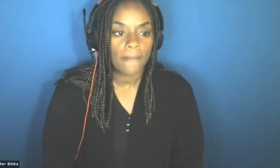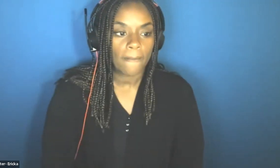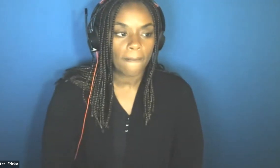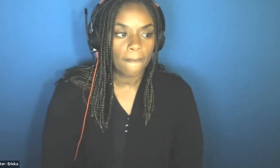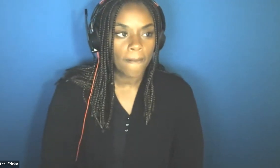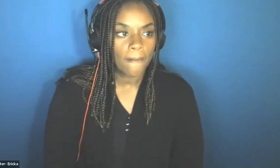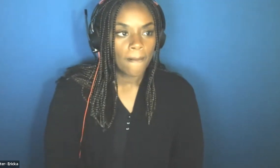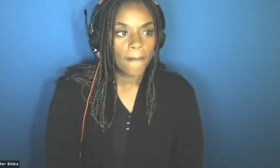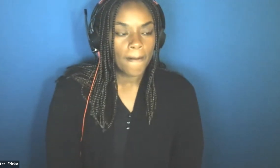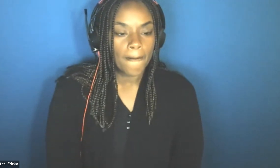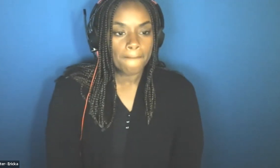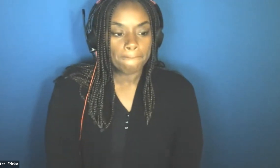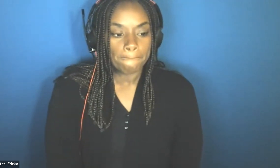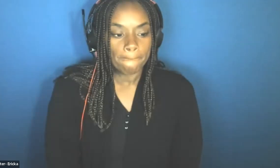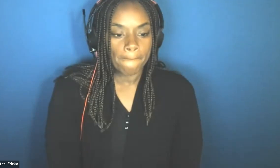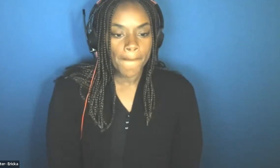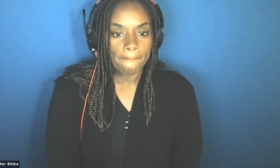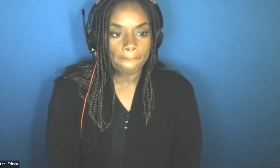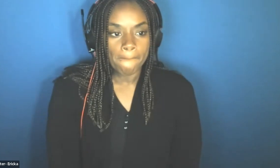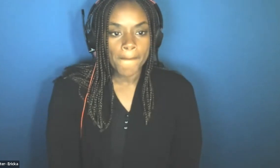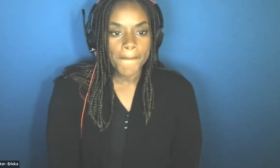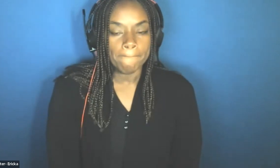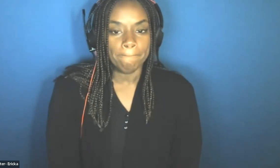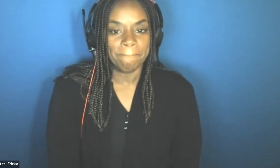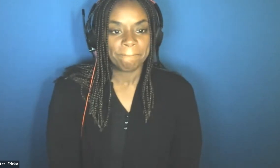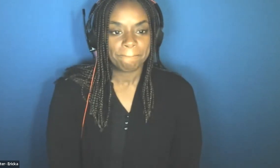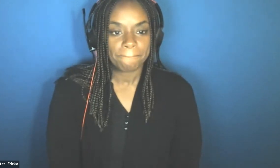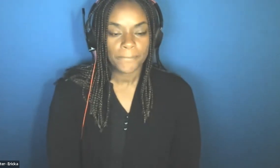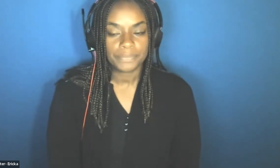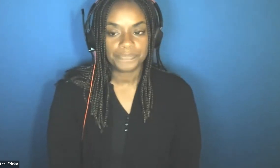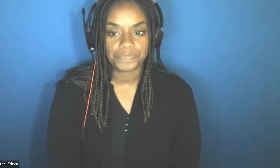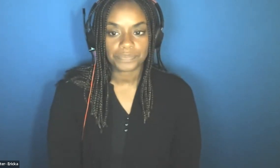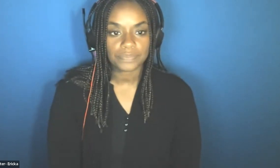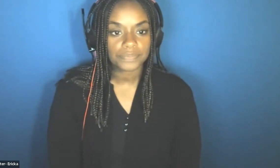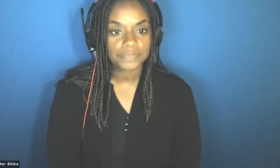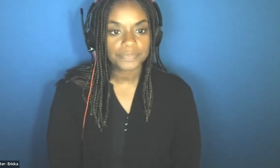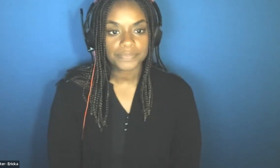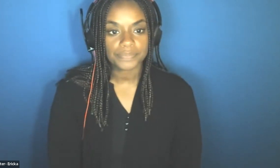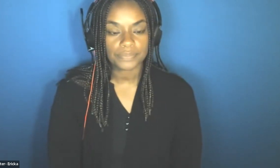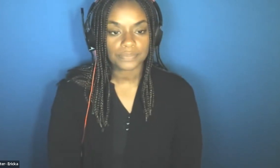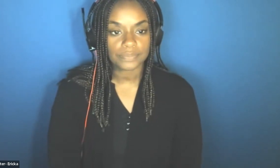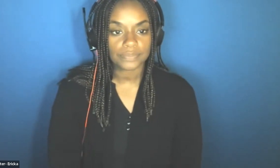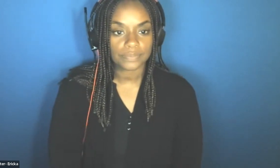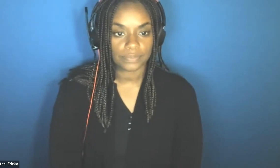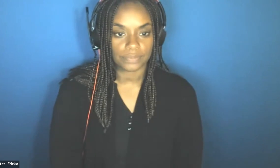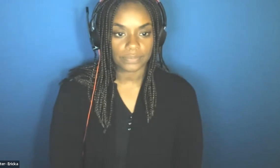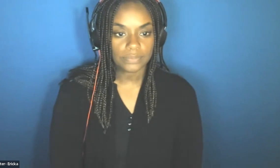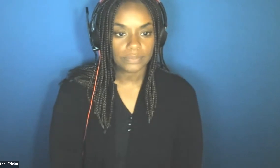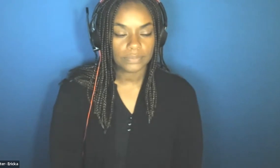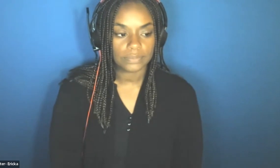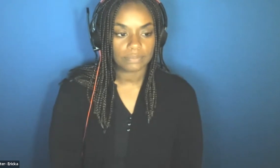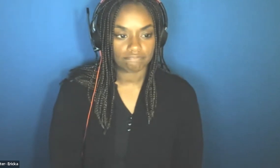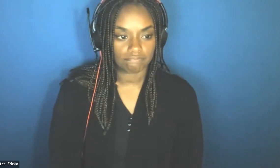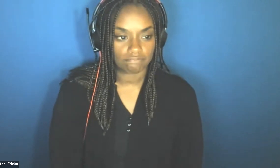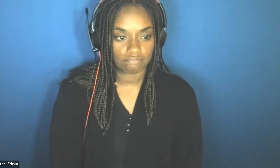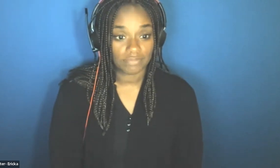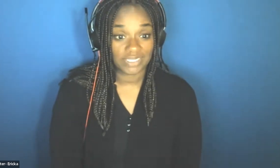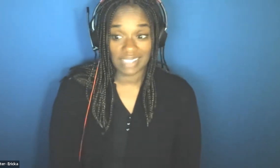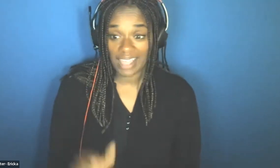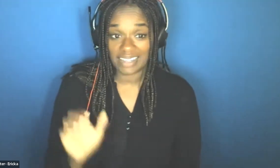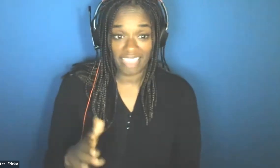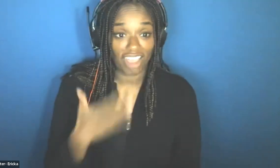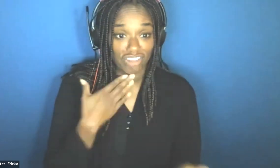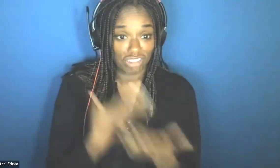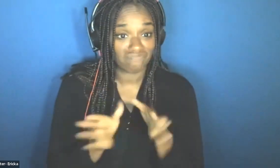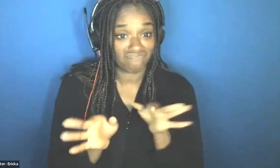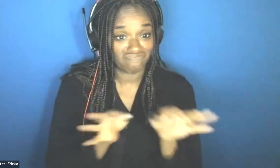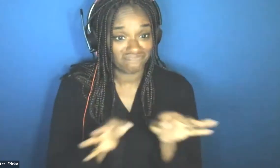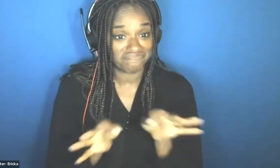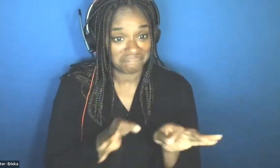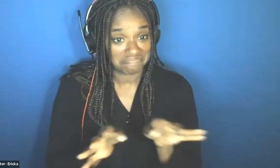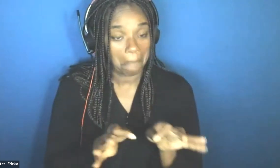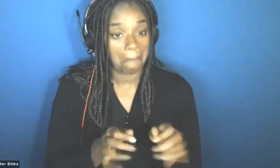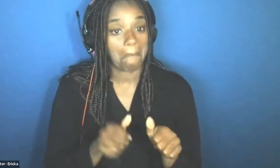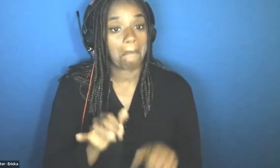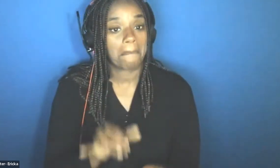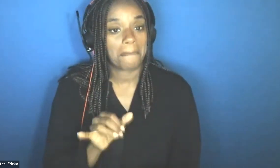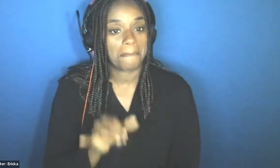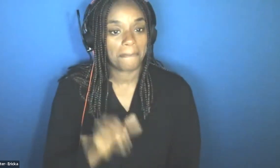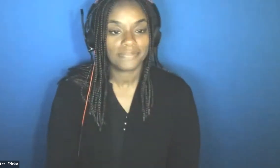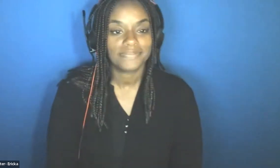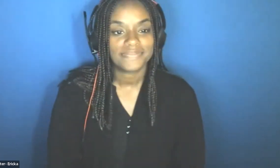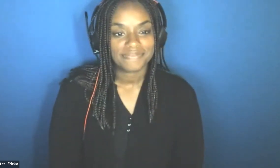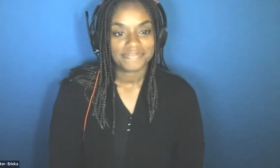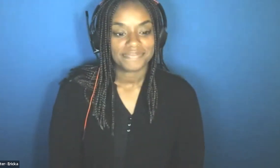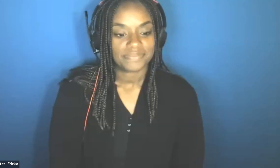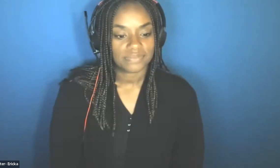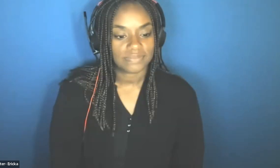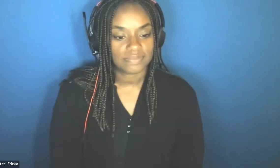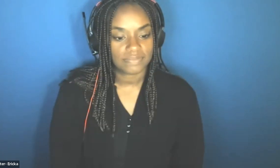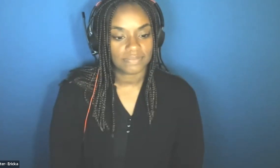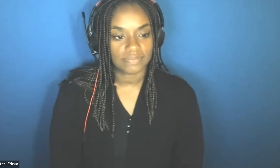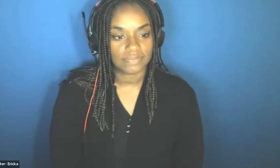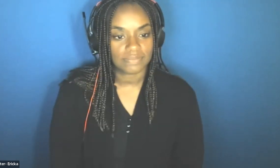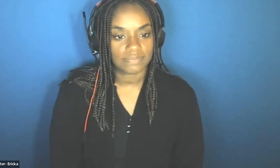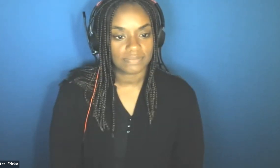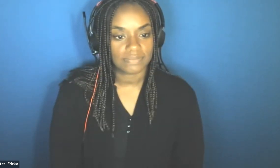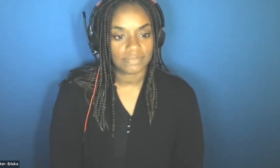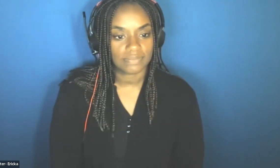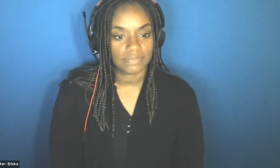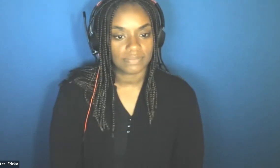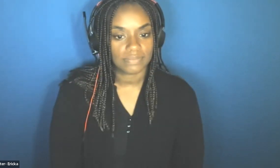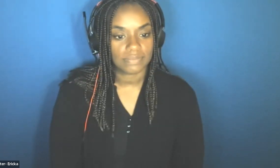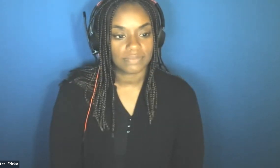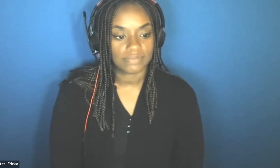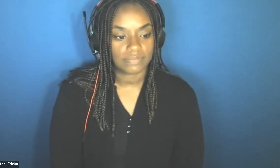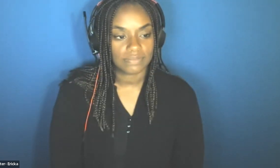Here is a map of the various regional centres.